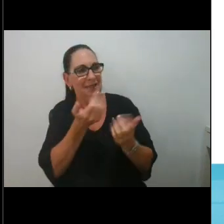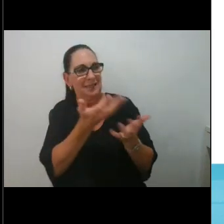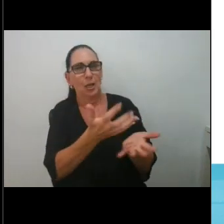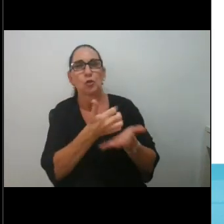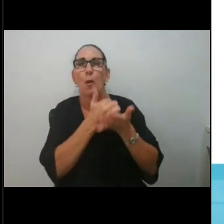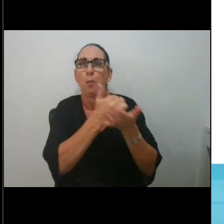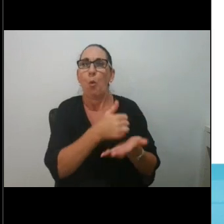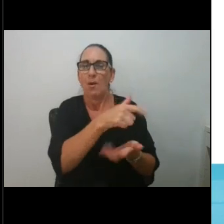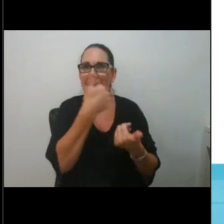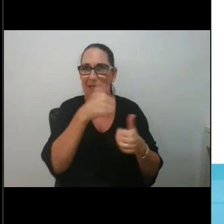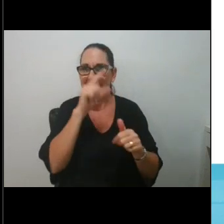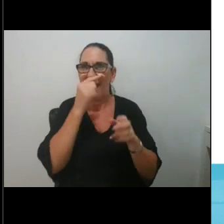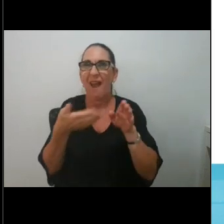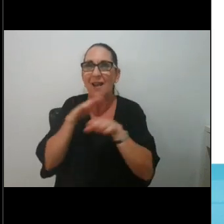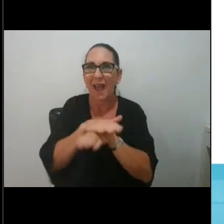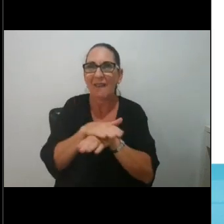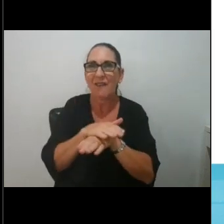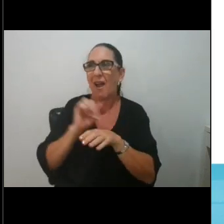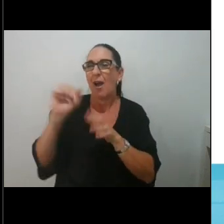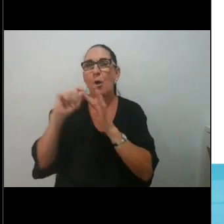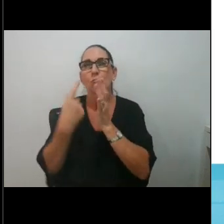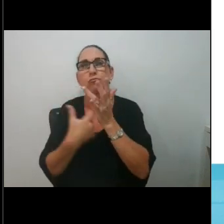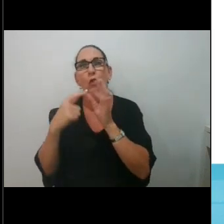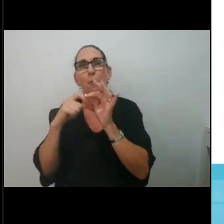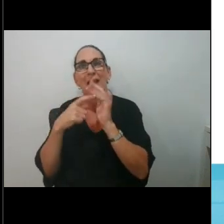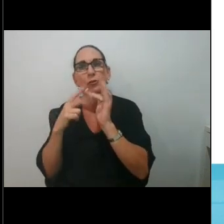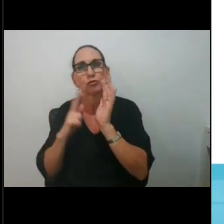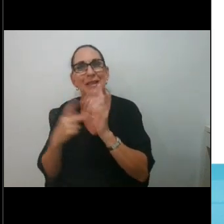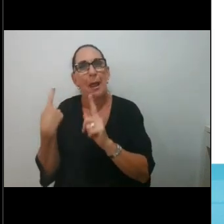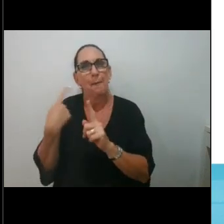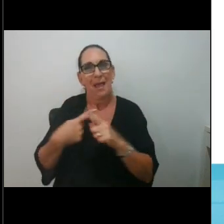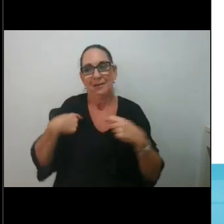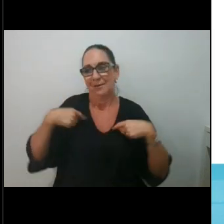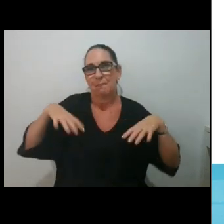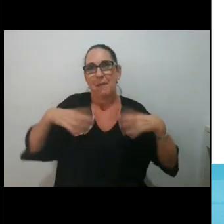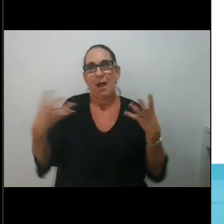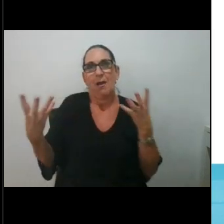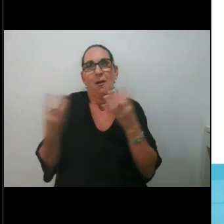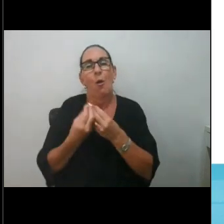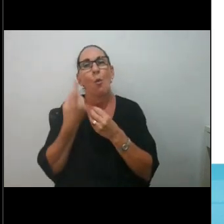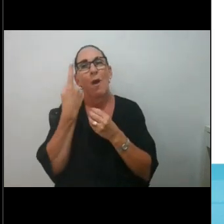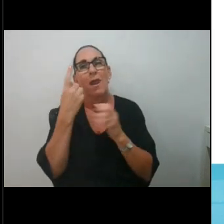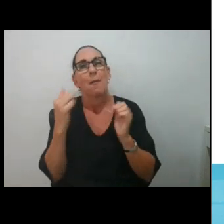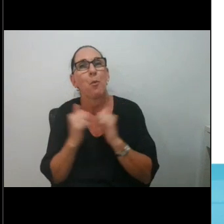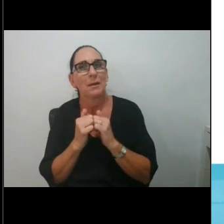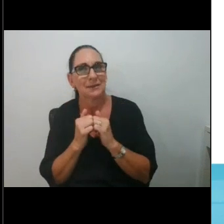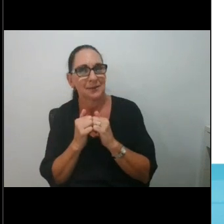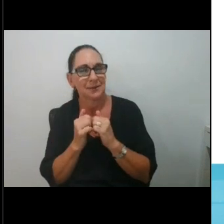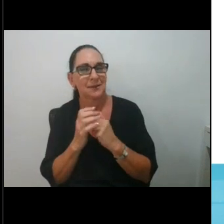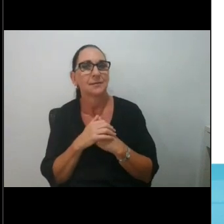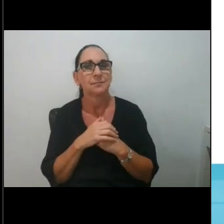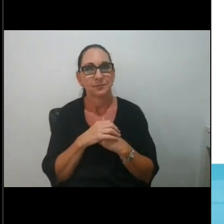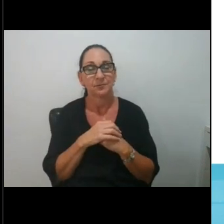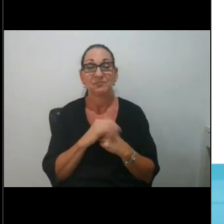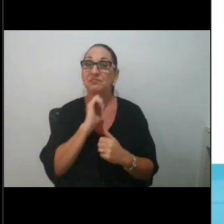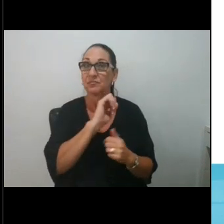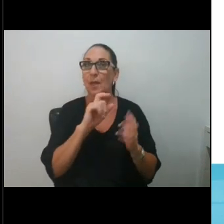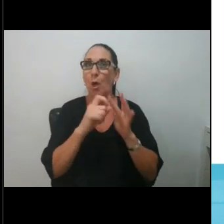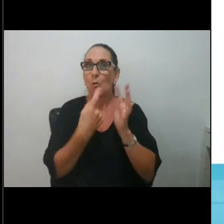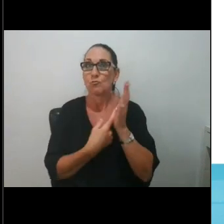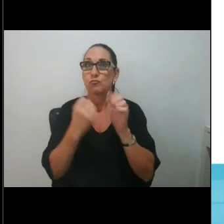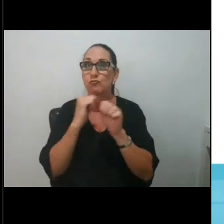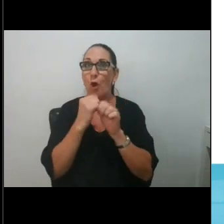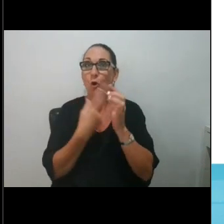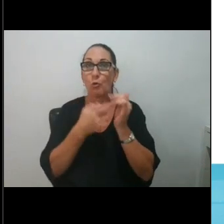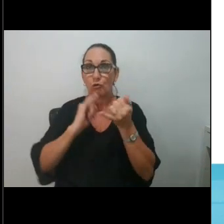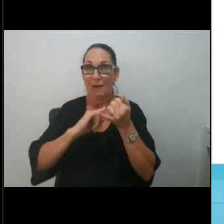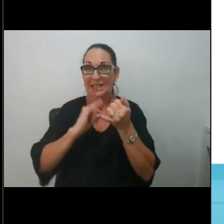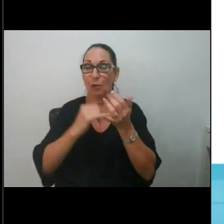well as get the benefit of Court Link um so at his uh progress report at week four um we were